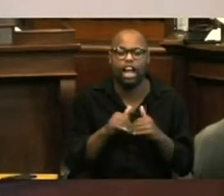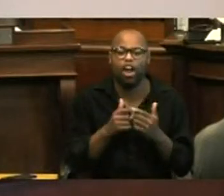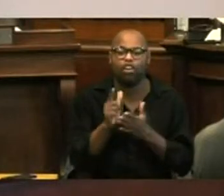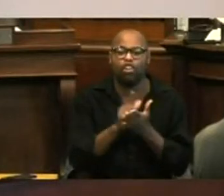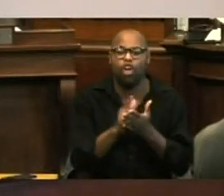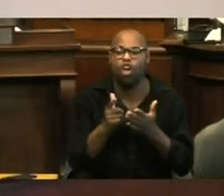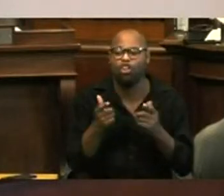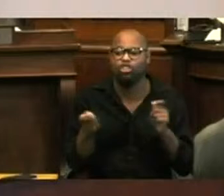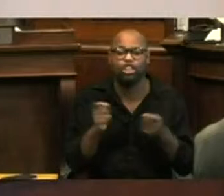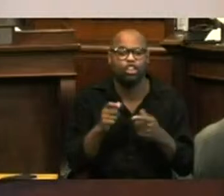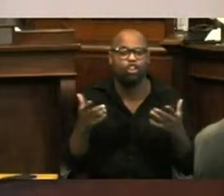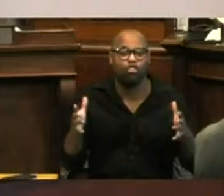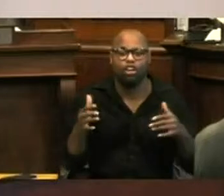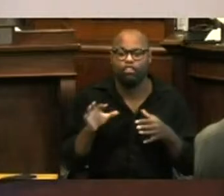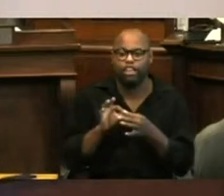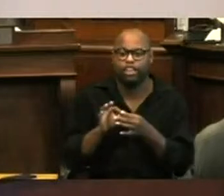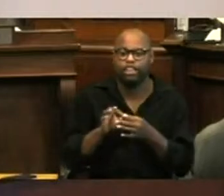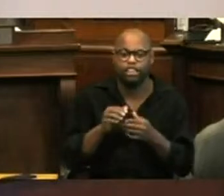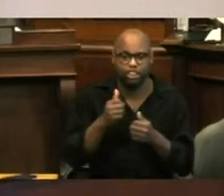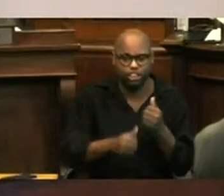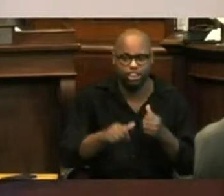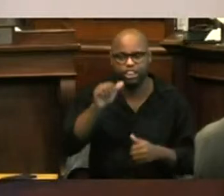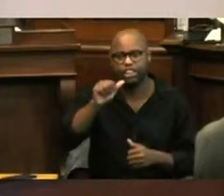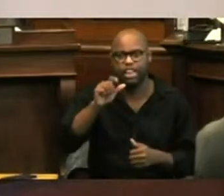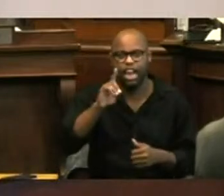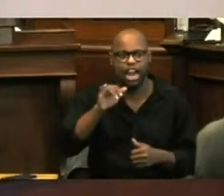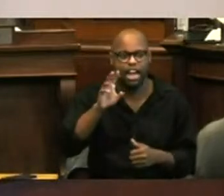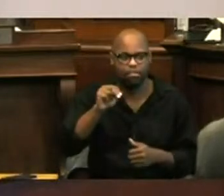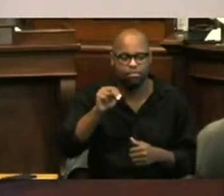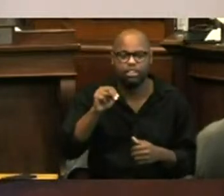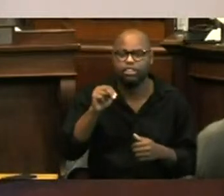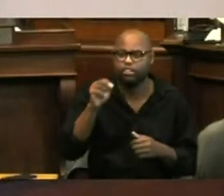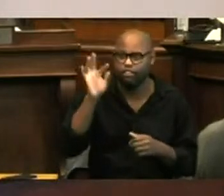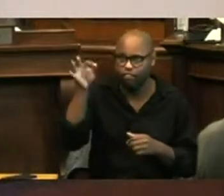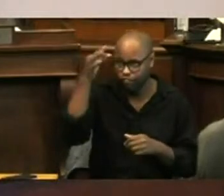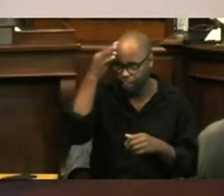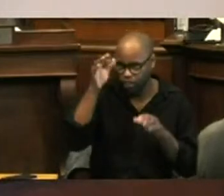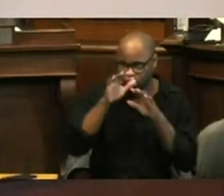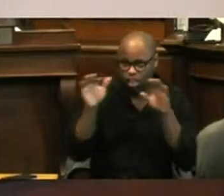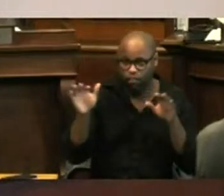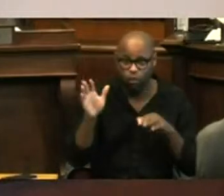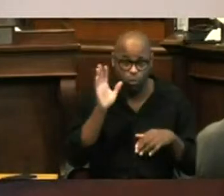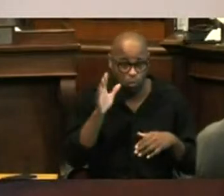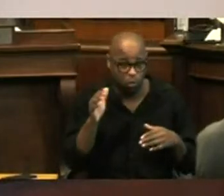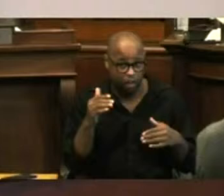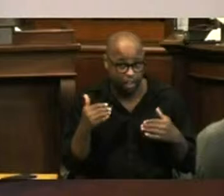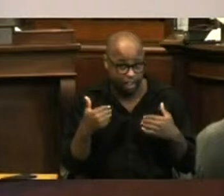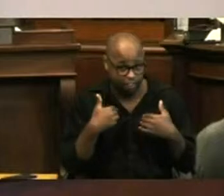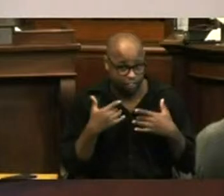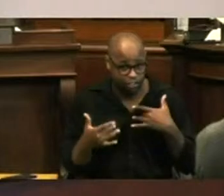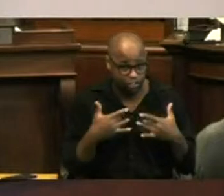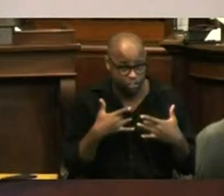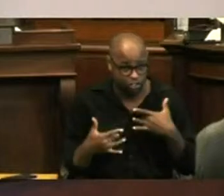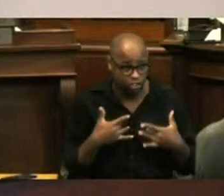this on on today of all days. But given how much this law has changed already, administration